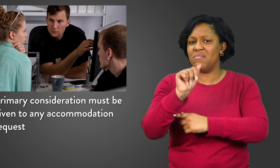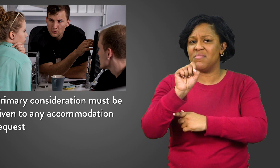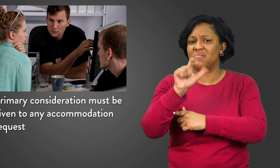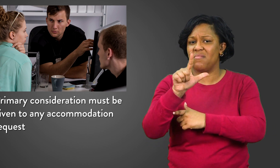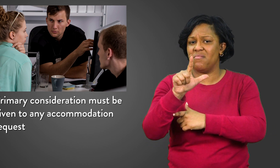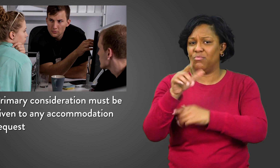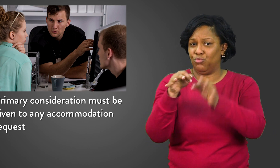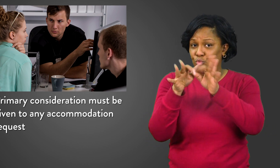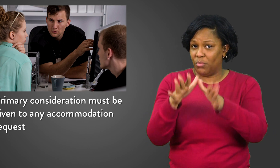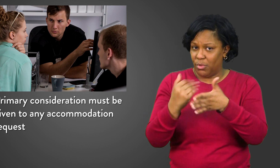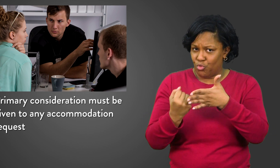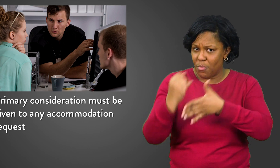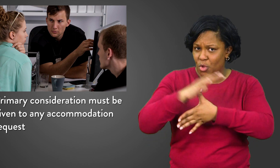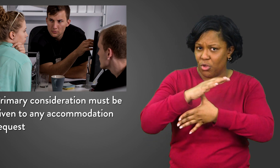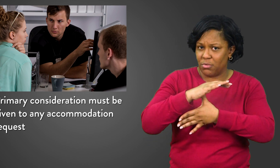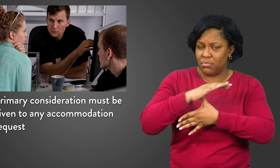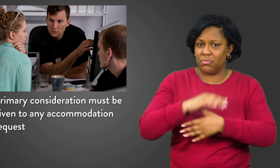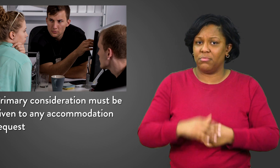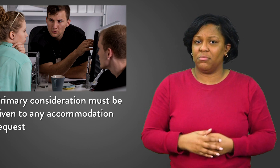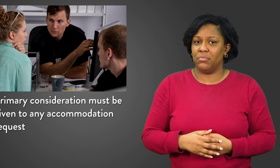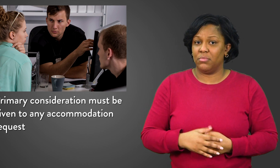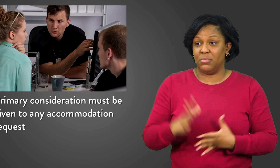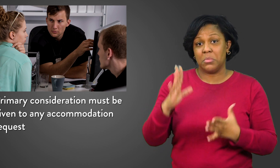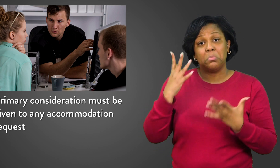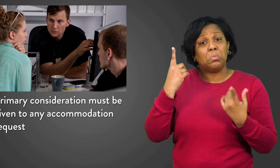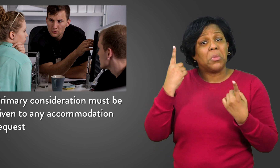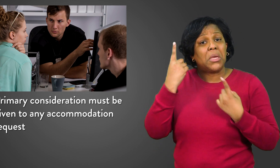primary consideration must be given to that request